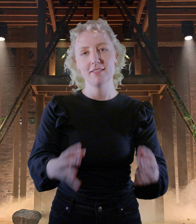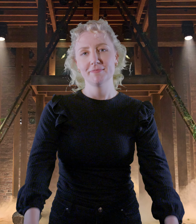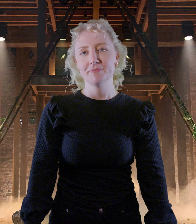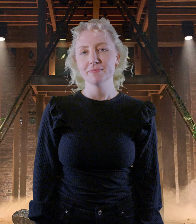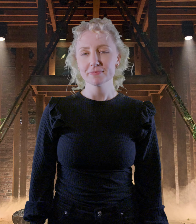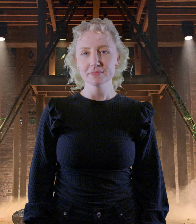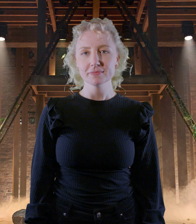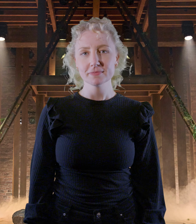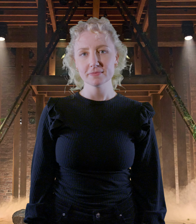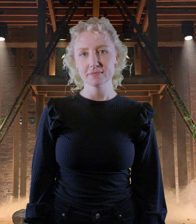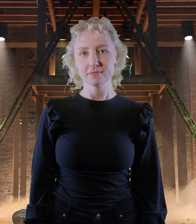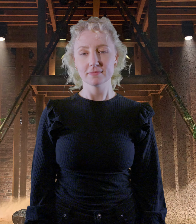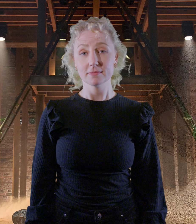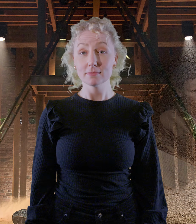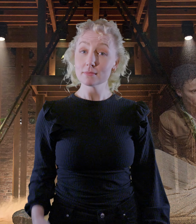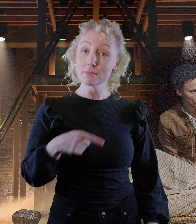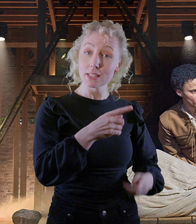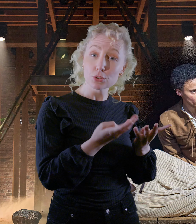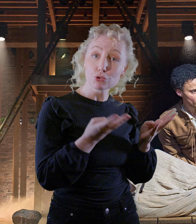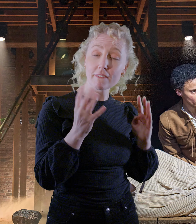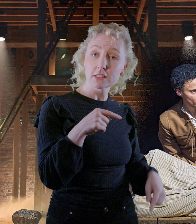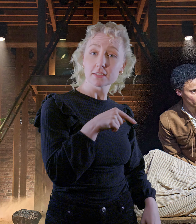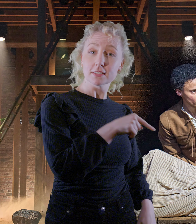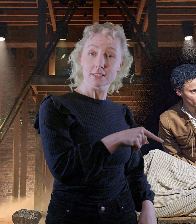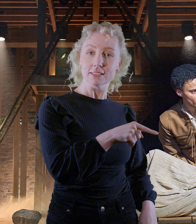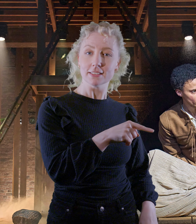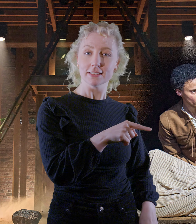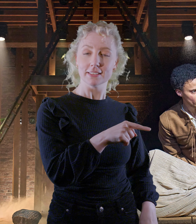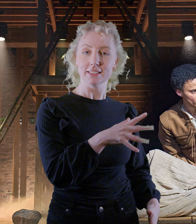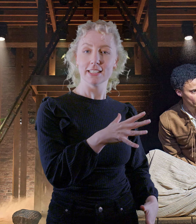Back in Stratford, Hamnet’s twin sister Judith is very ill.